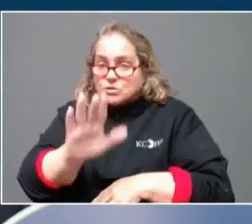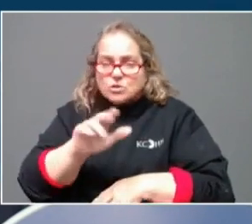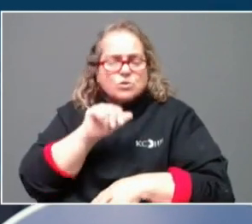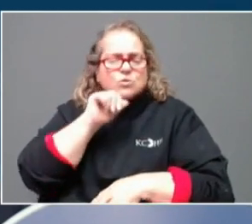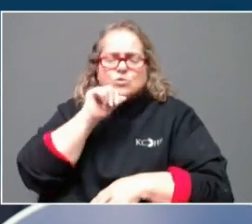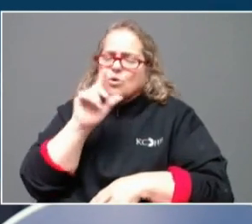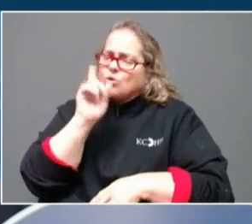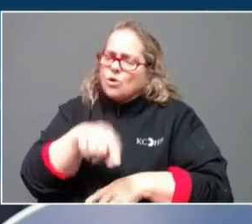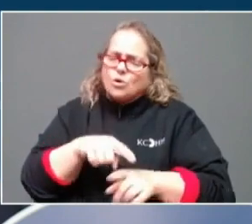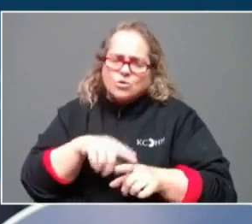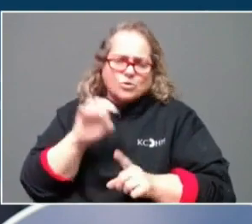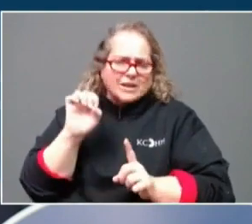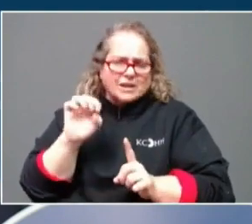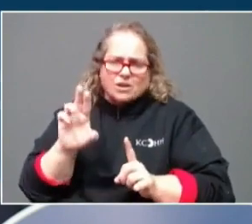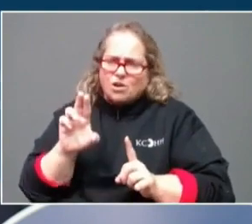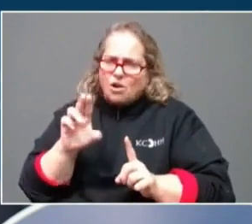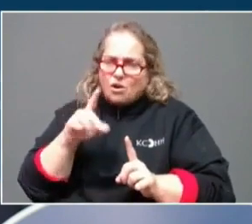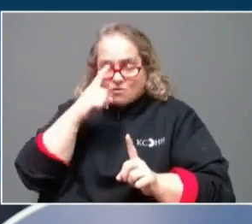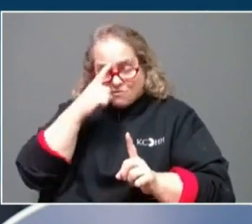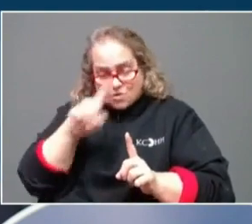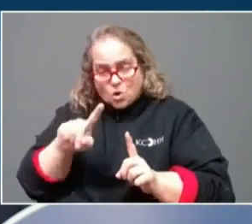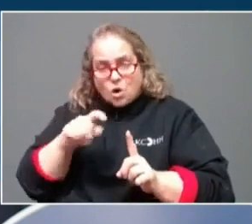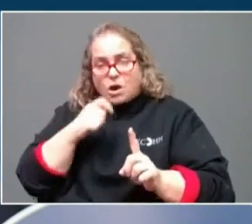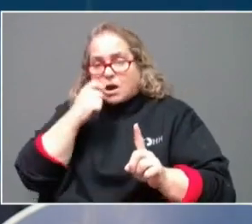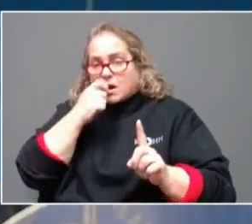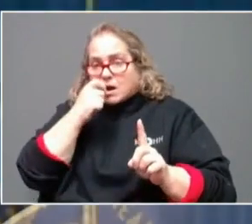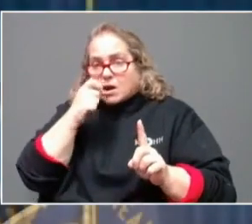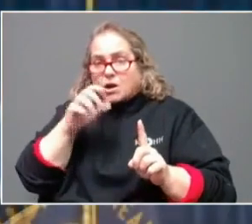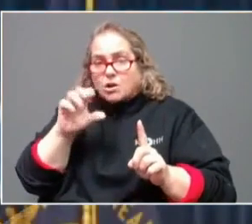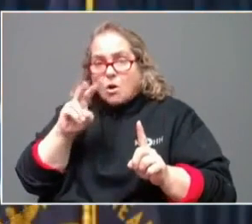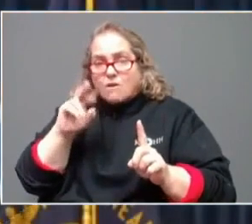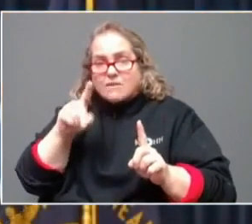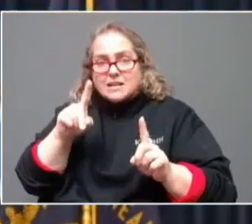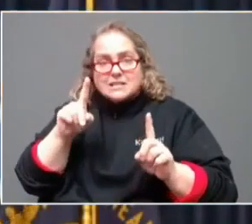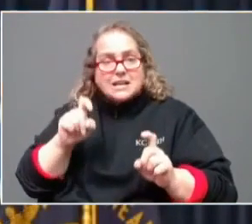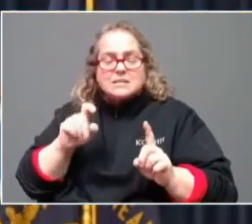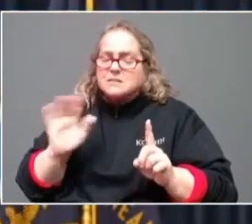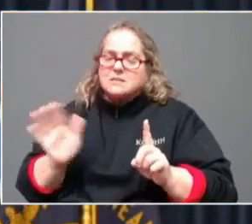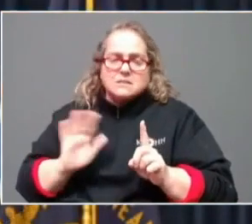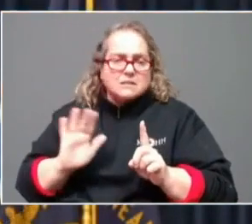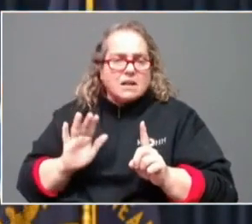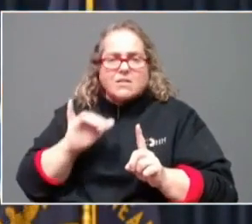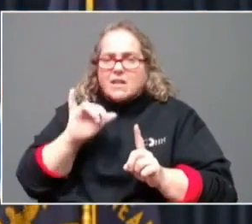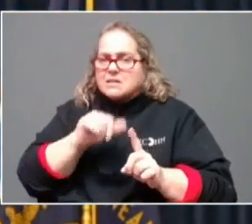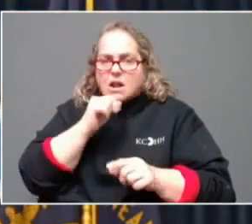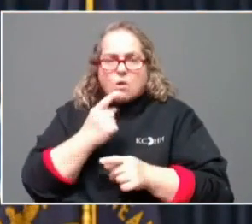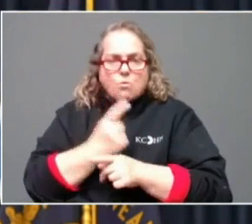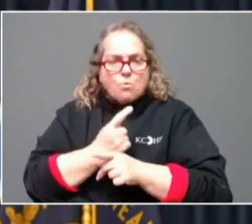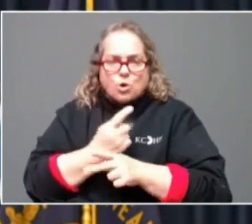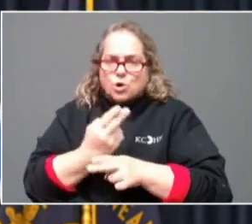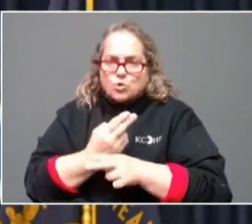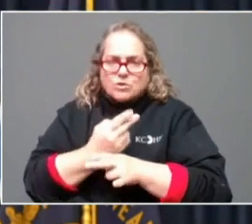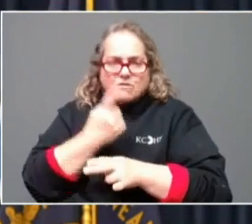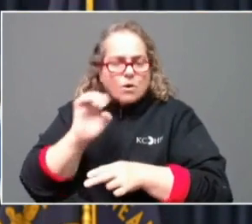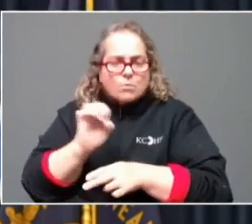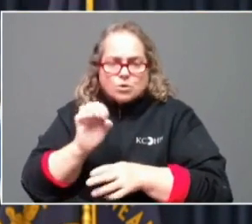er for a covid test that's not an appropriate use in the emergency department and it's just overwhelms already overwhelmed healthcare systems